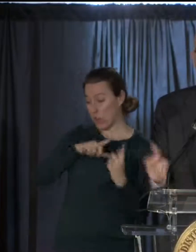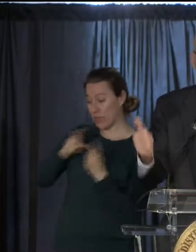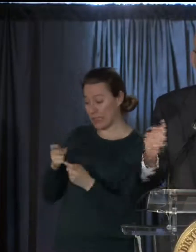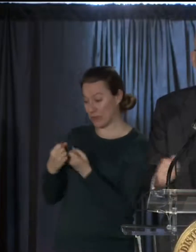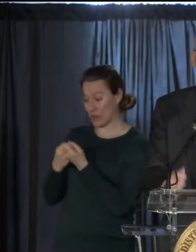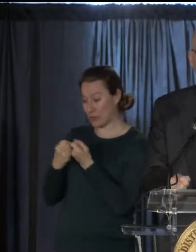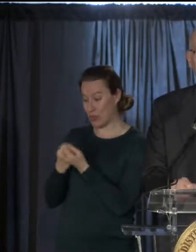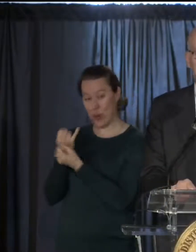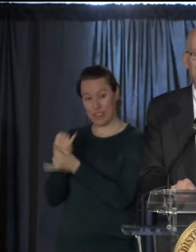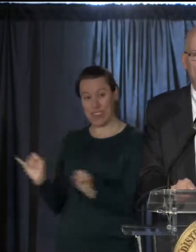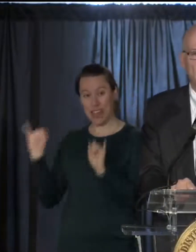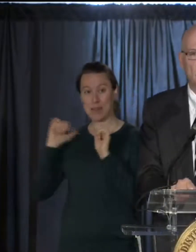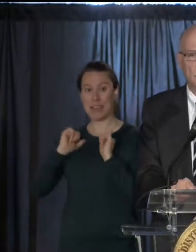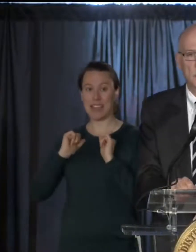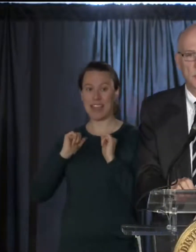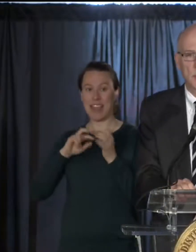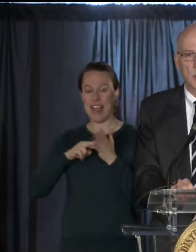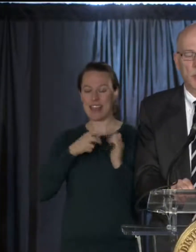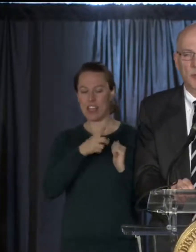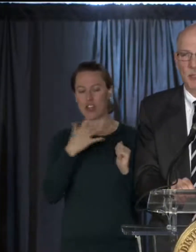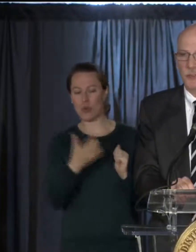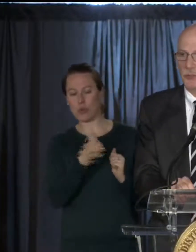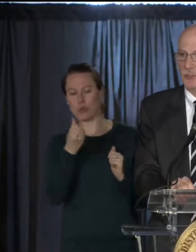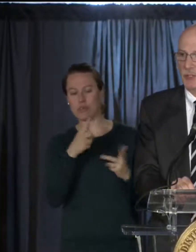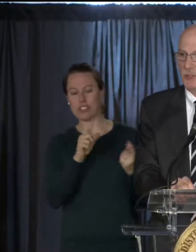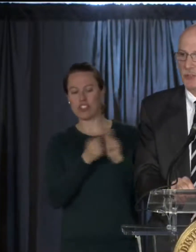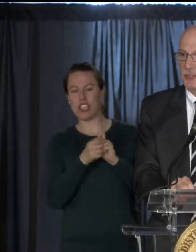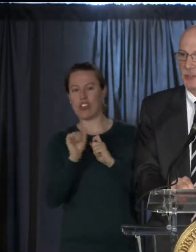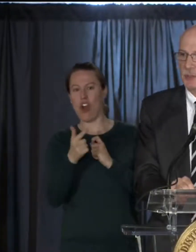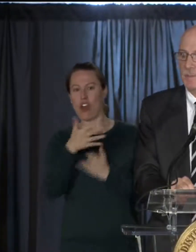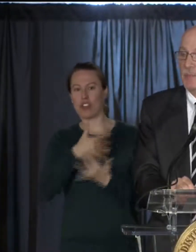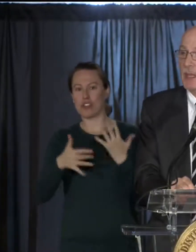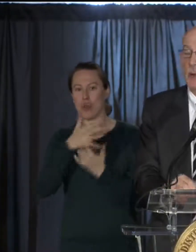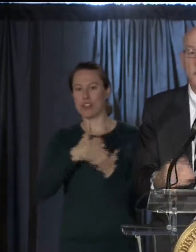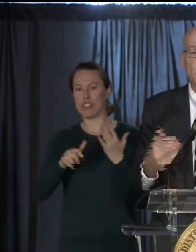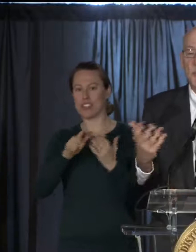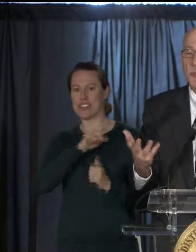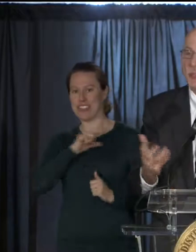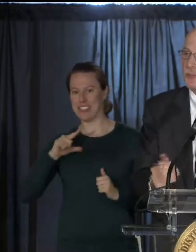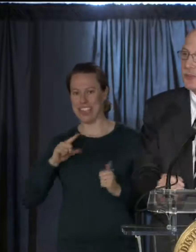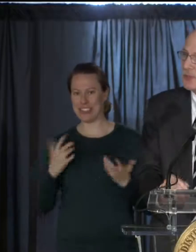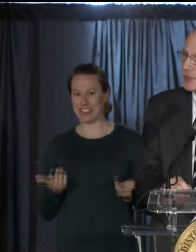WHEN YOU REPEAL ALL OF THOSE SOCIAL -- ALL OF THAT SOCIAL LEGISLATION. IT IS JUST A VERY DIFFERENT SET